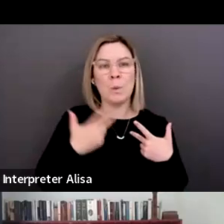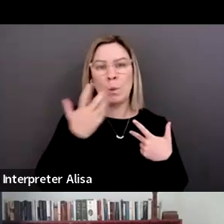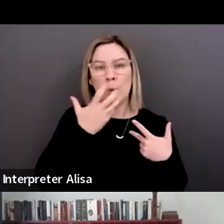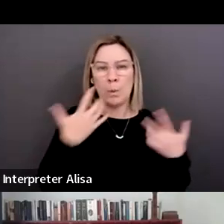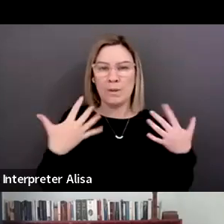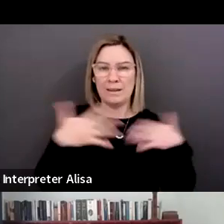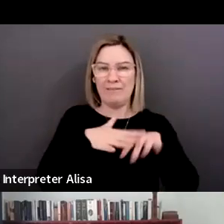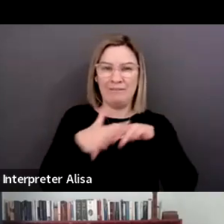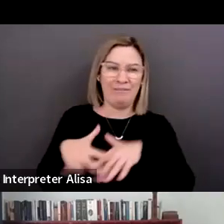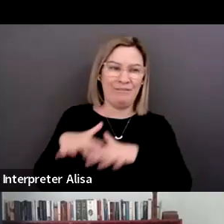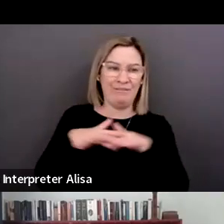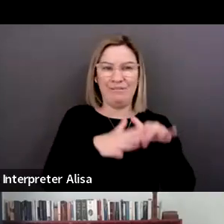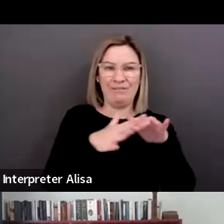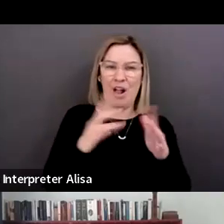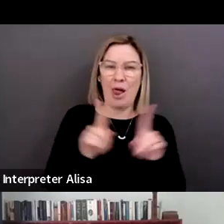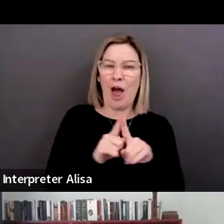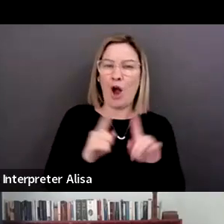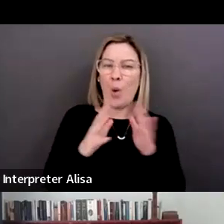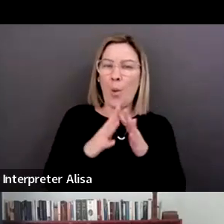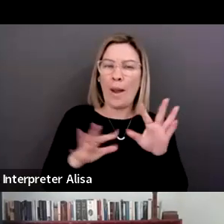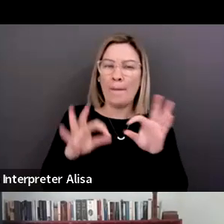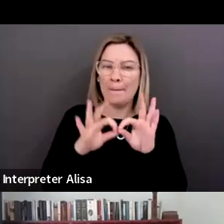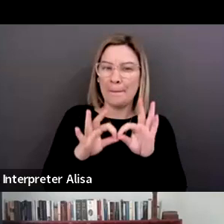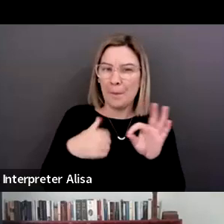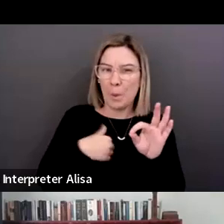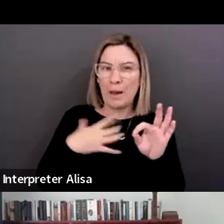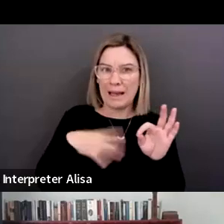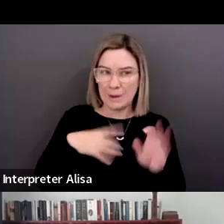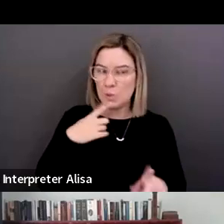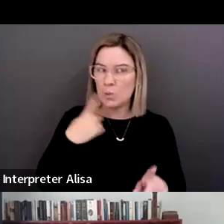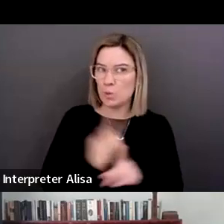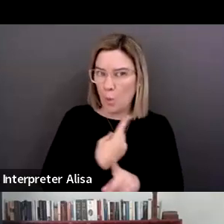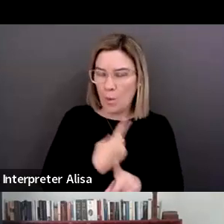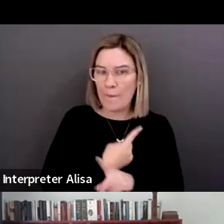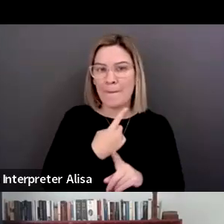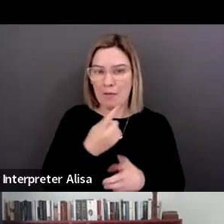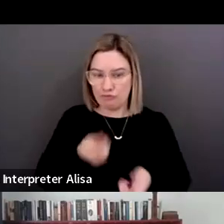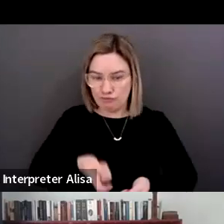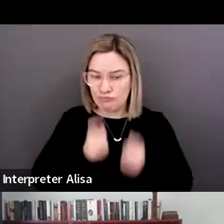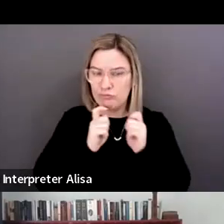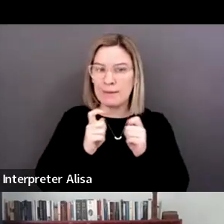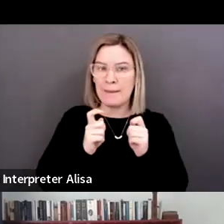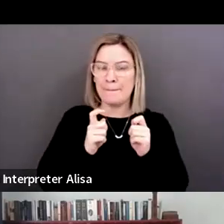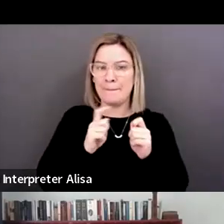legacy of that lives on. And the power of making that work that showed us